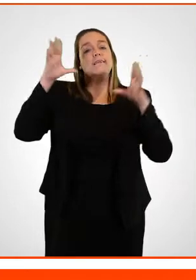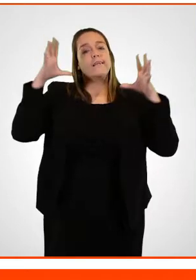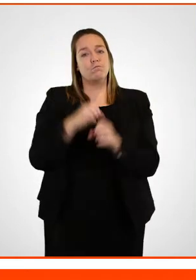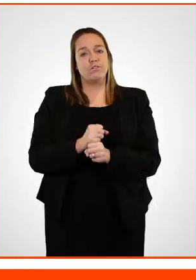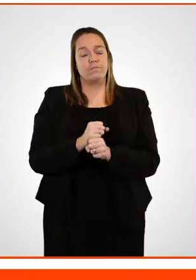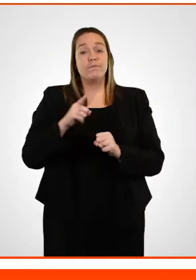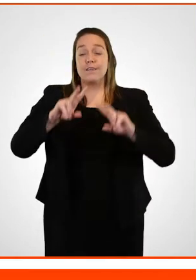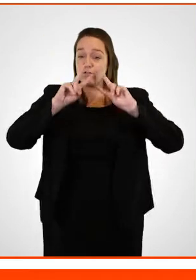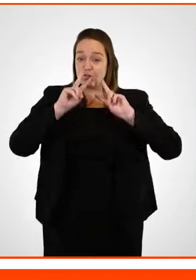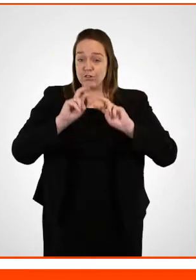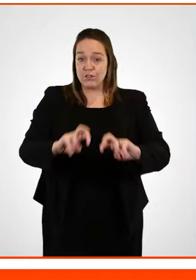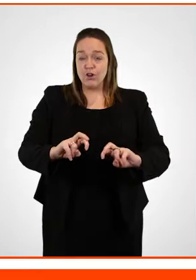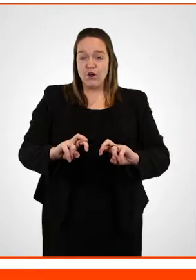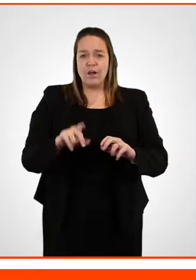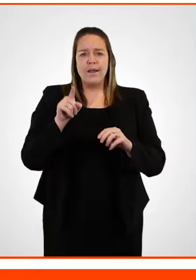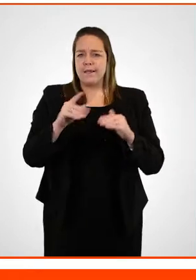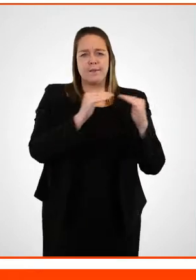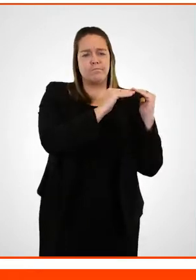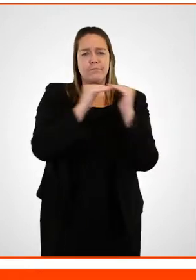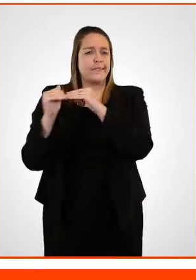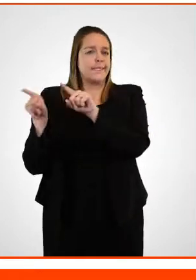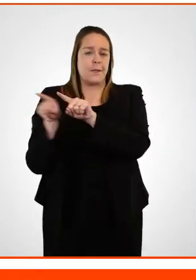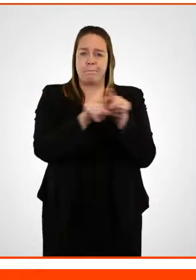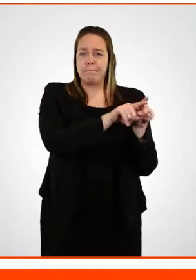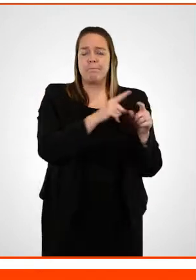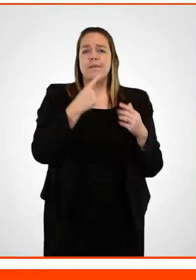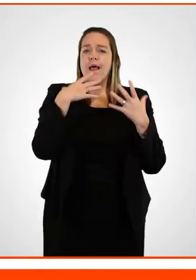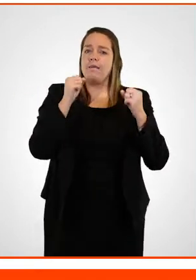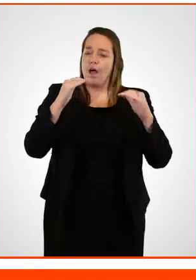the research is very consistent that there is a high correlation